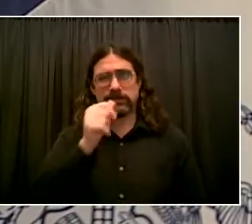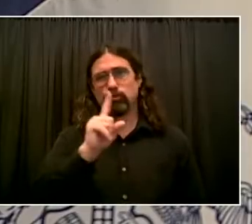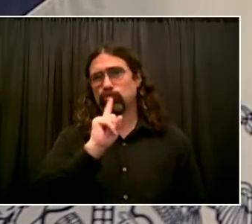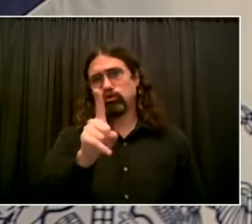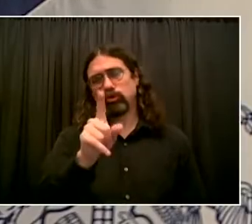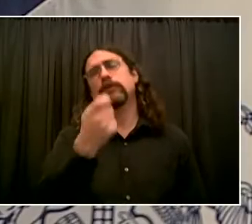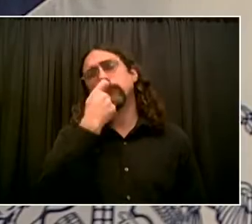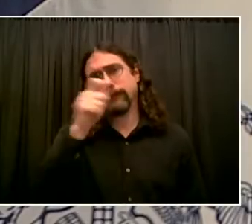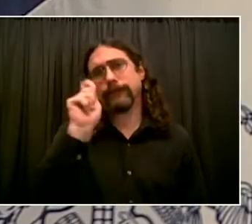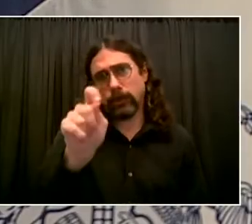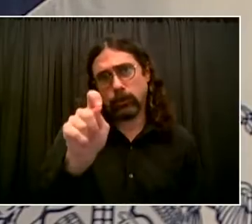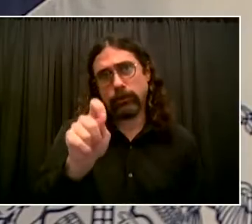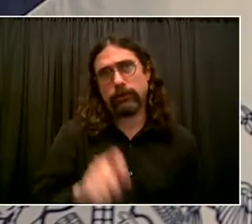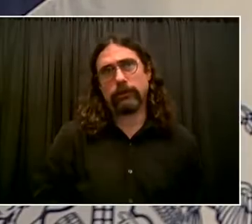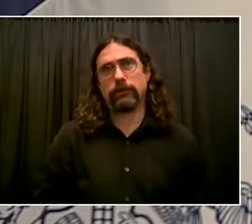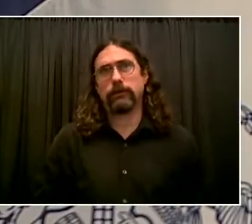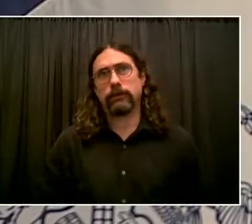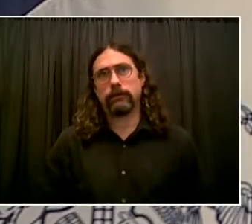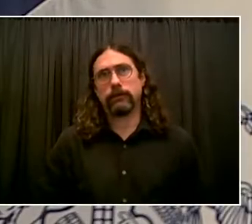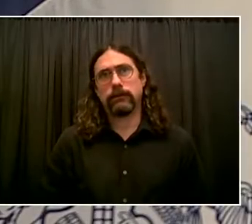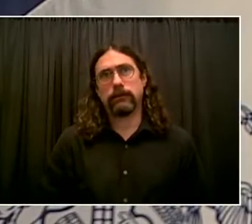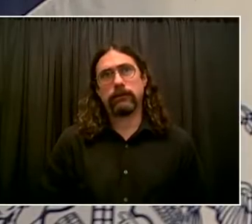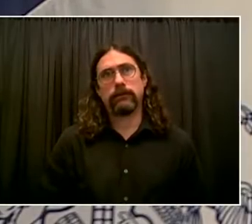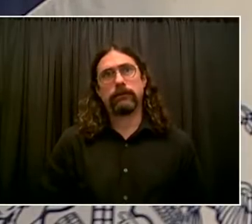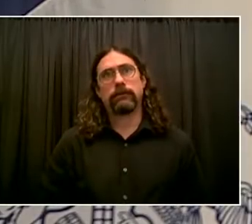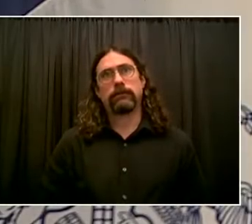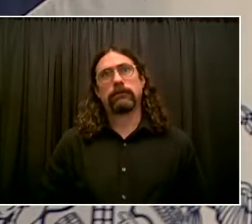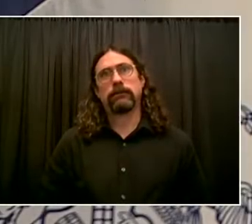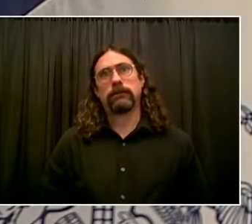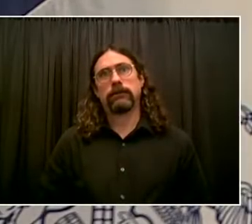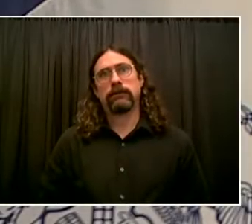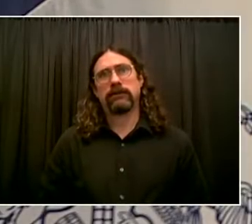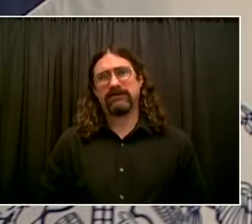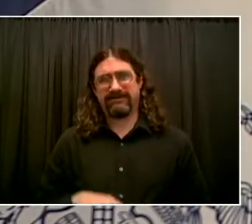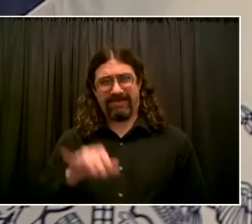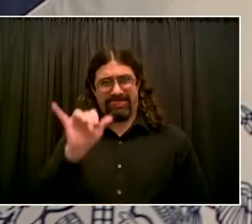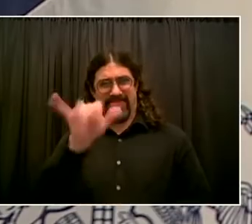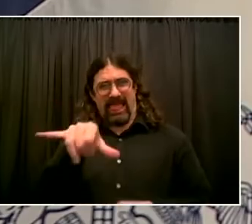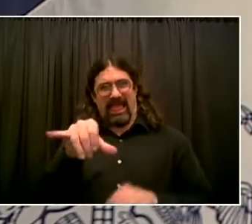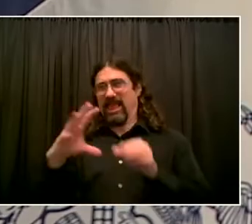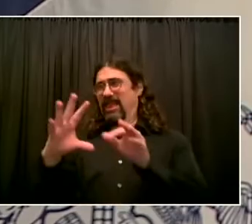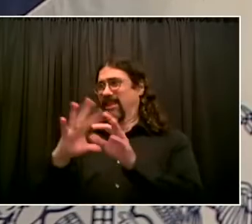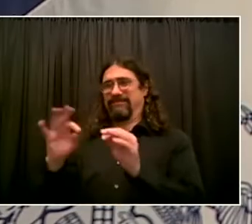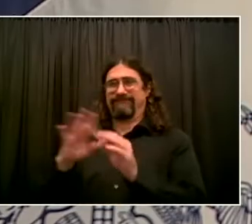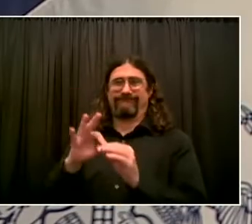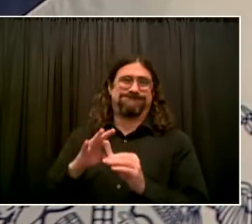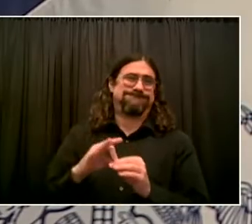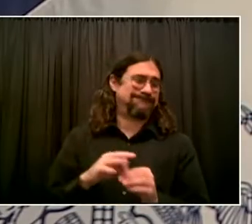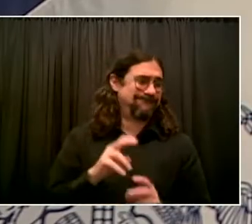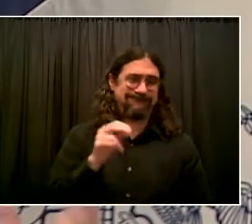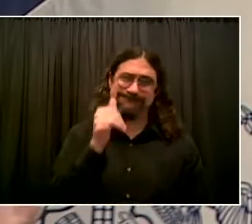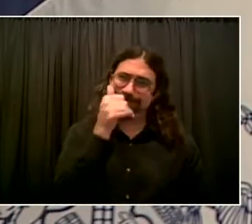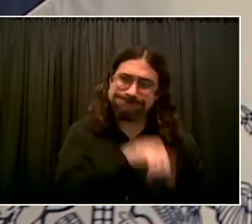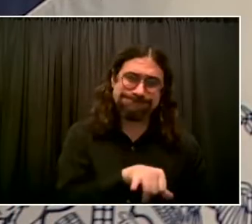AND GRAND JURY PROEDCEINGS. I WAS WONDERING IF YOU COULD RESPOND TO THAT? ELIZABETH, THAT IS LAUGHABLE. LOOK, THANK YOU FOR ASKING. YOU ARE ONE OF THE FEW PEOPLE